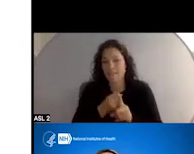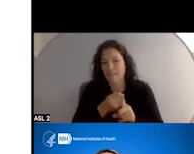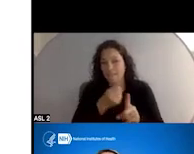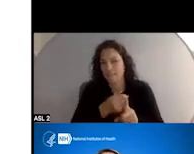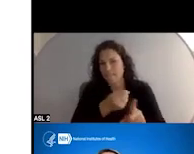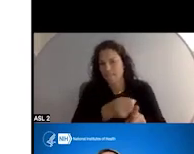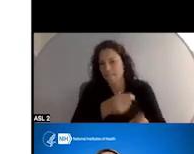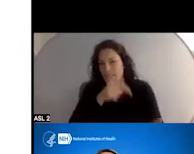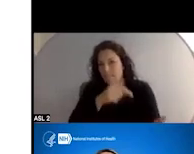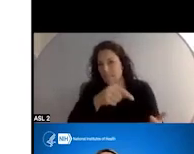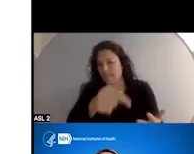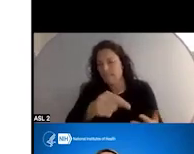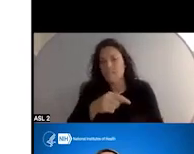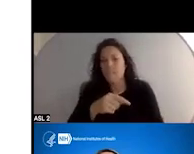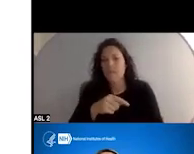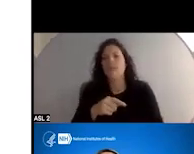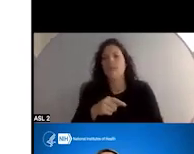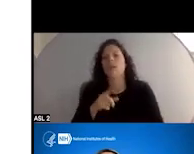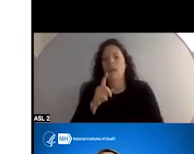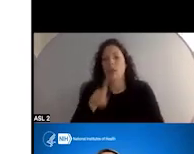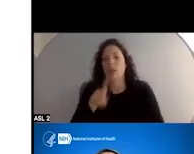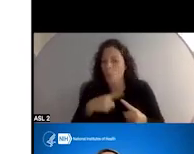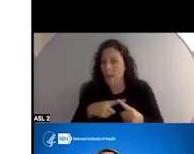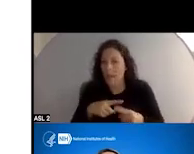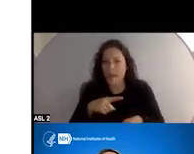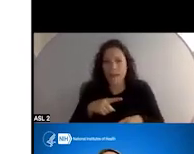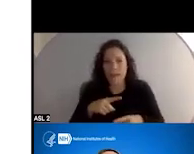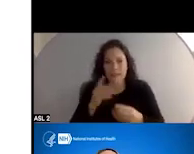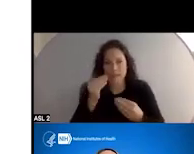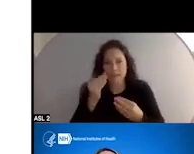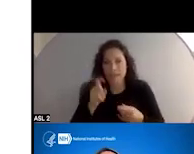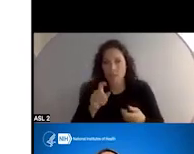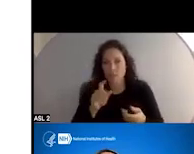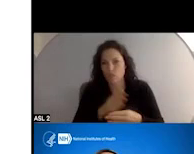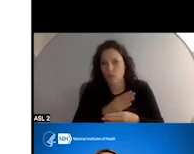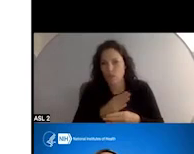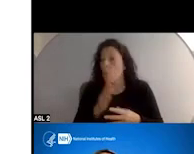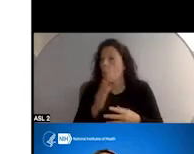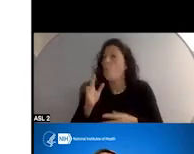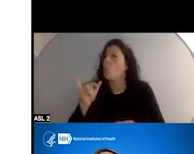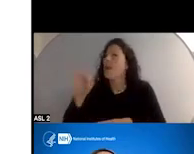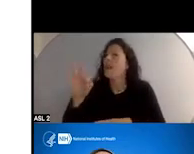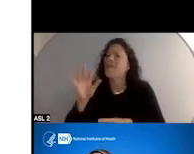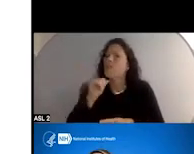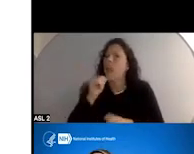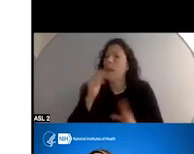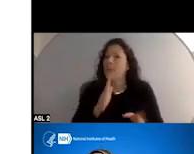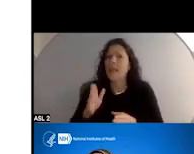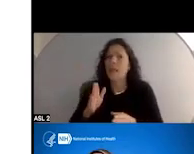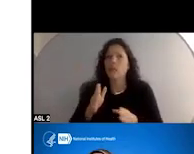We've got a couple questions about, what if you weren't planning on publishing until after the end of the award period?